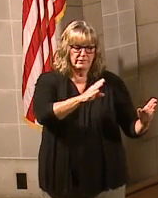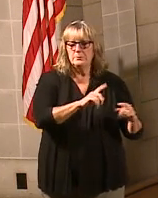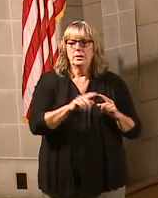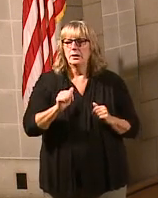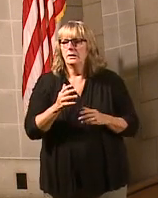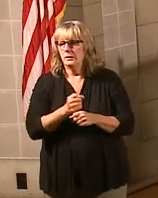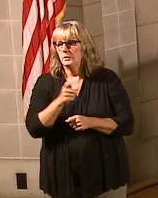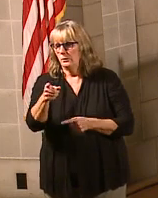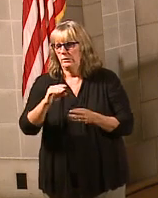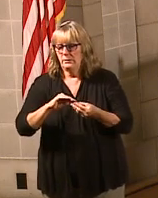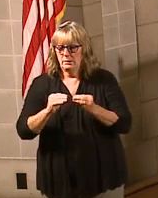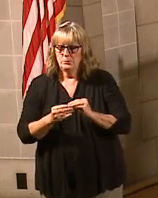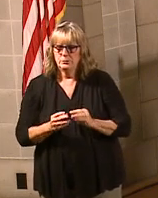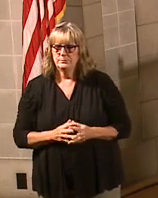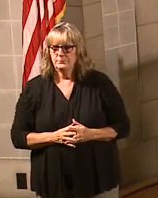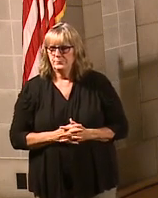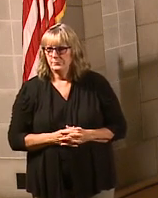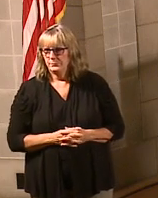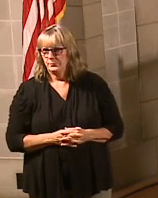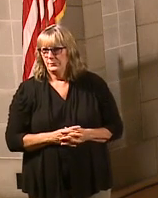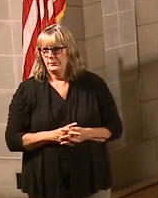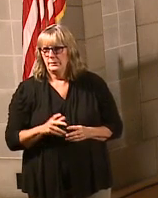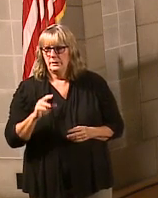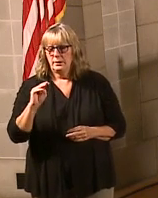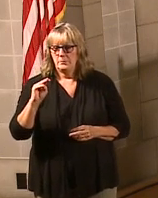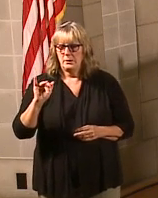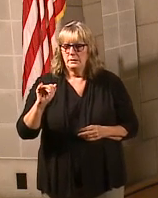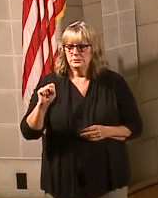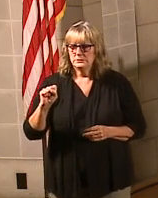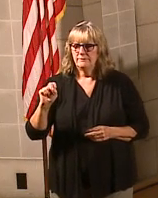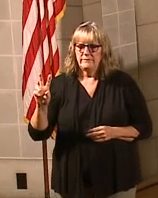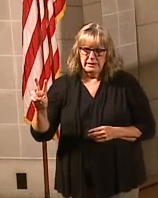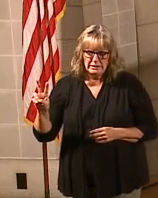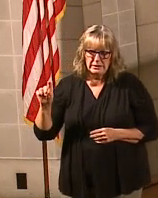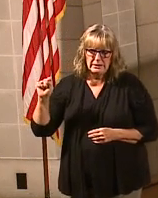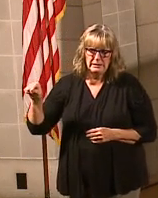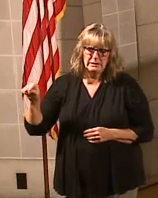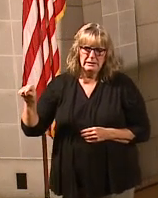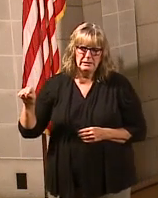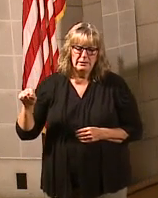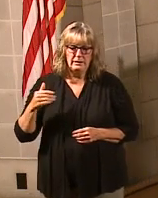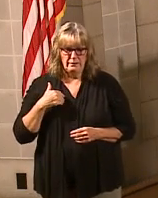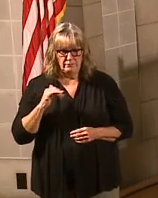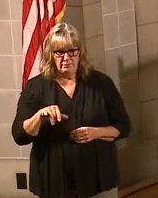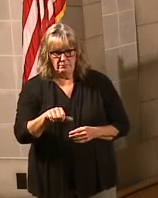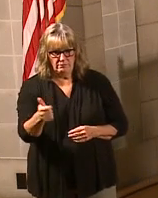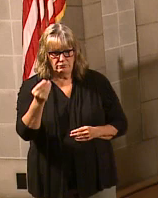TOTAL, 33 OF THEM BEING